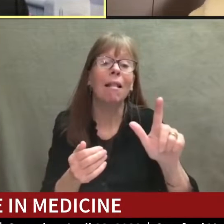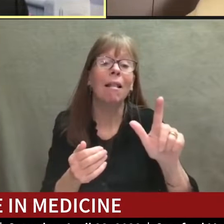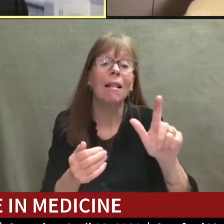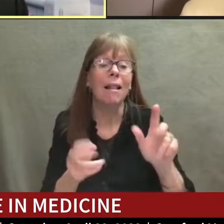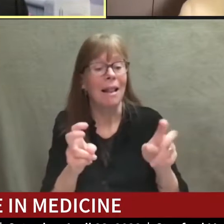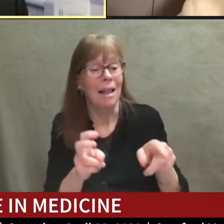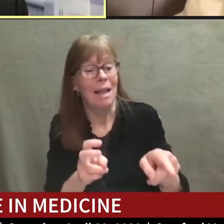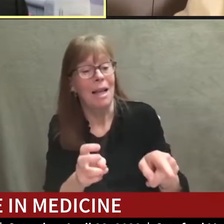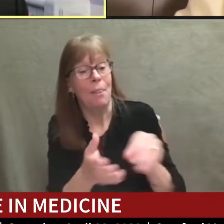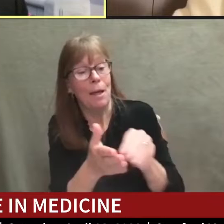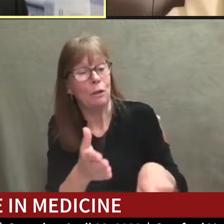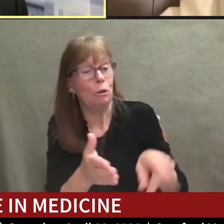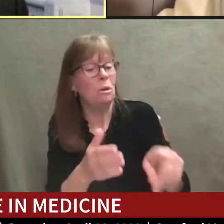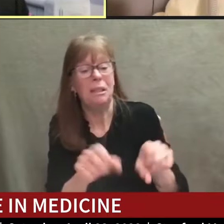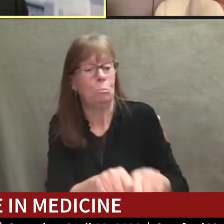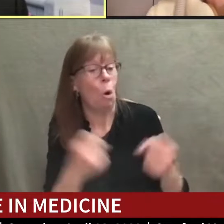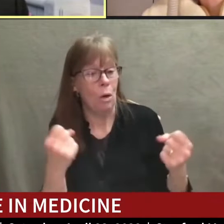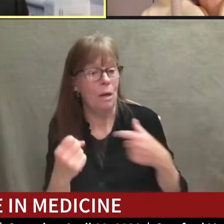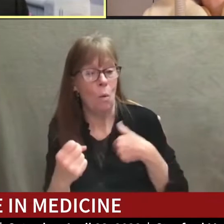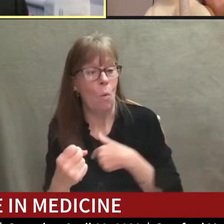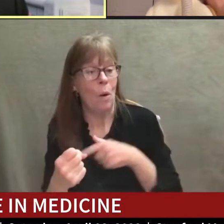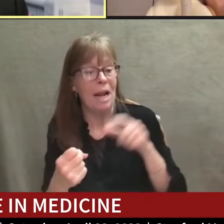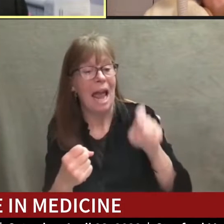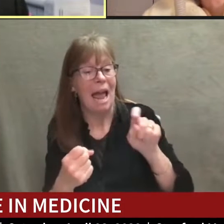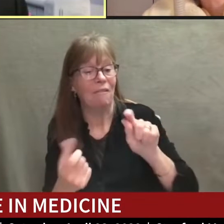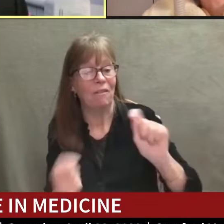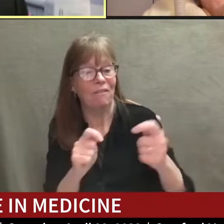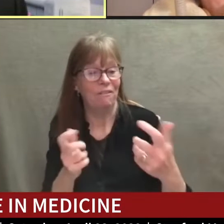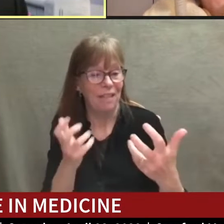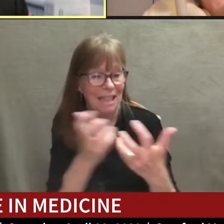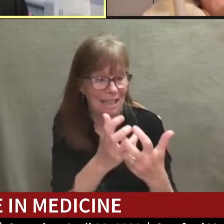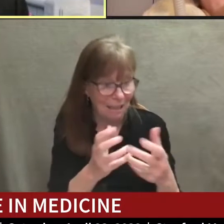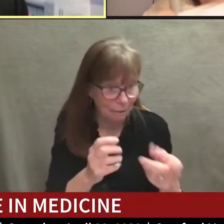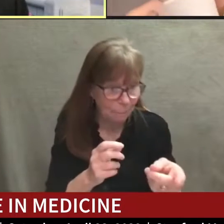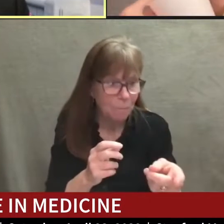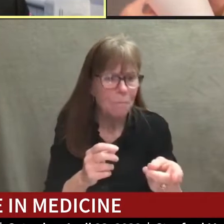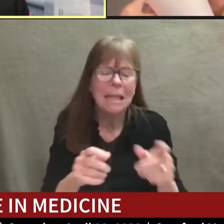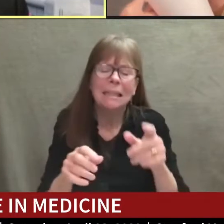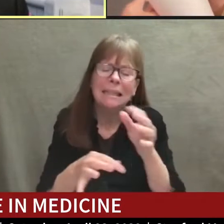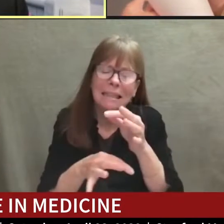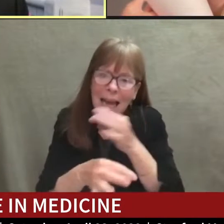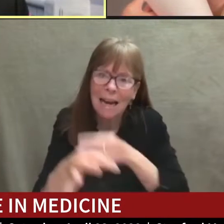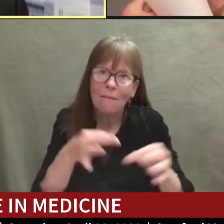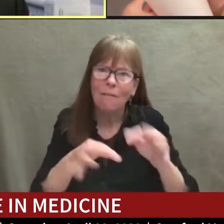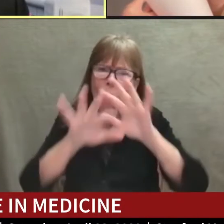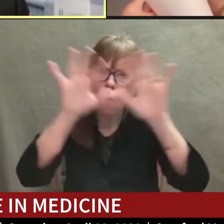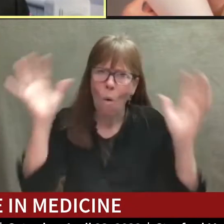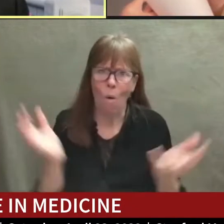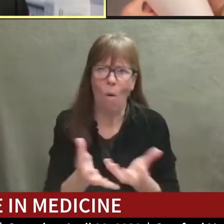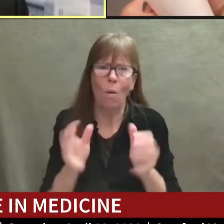and must be accommodated, rather than looking at the system as a whole, and transforming it.